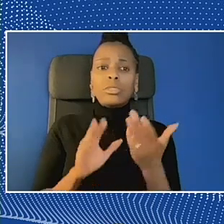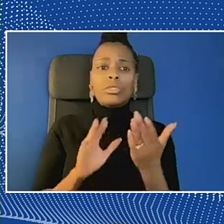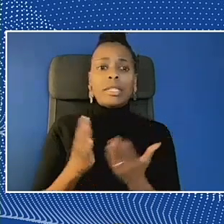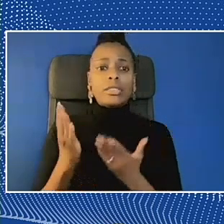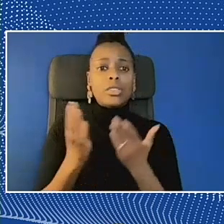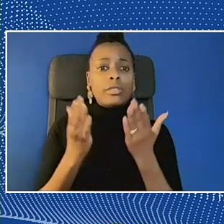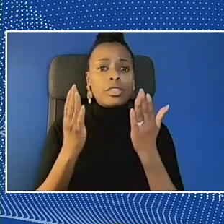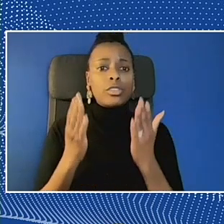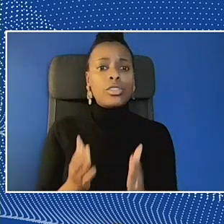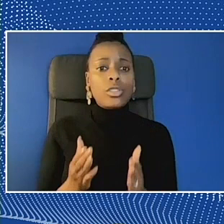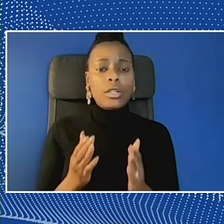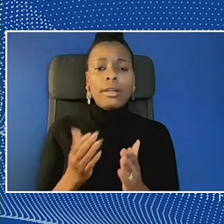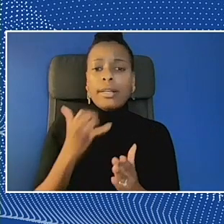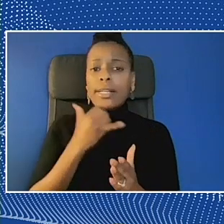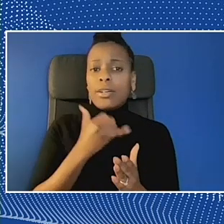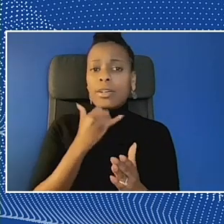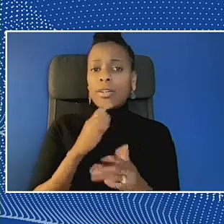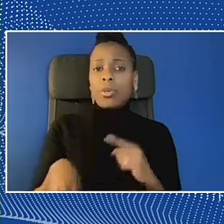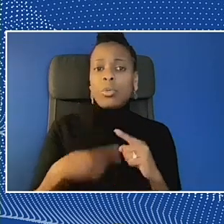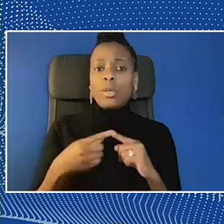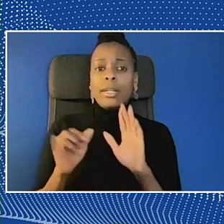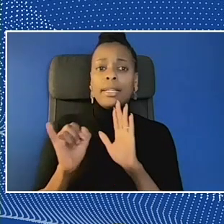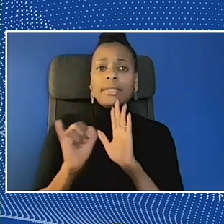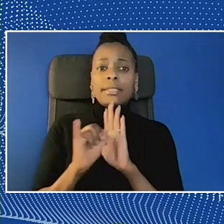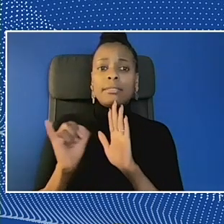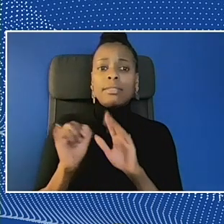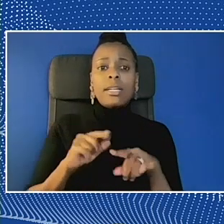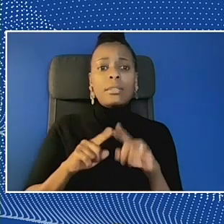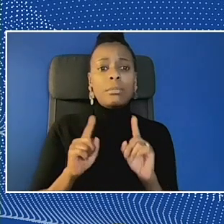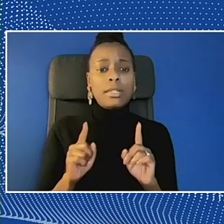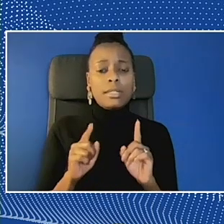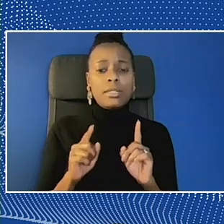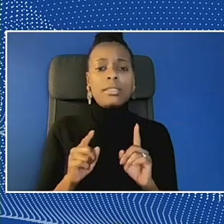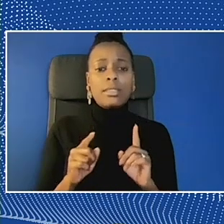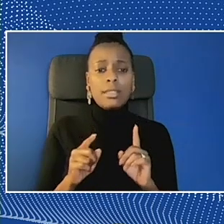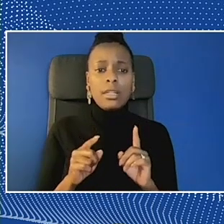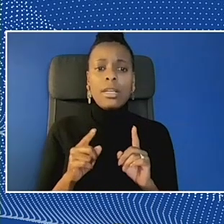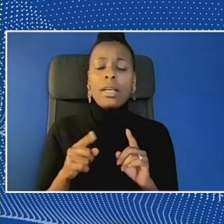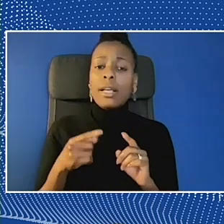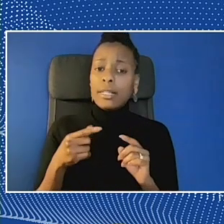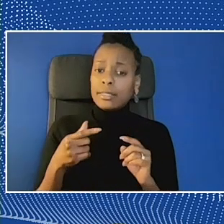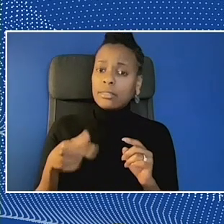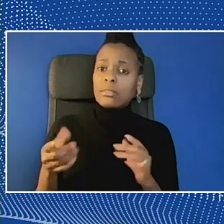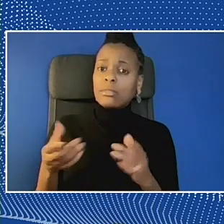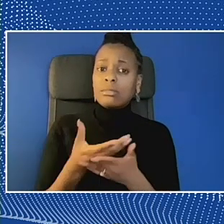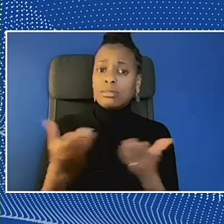identified. But I have to just again, as you move forward from these regulations, I